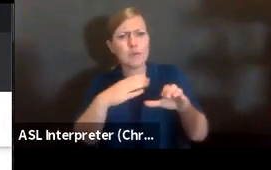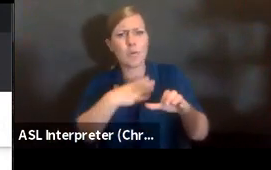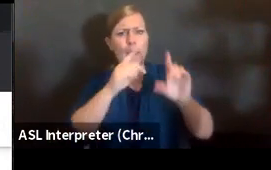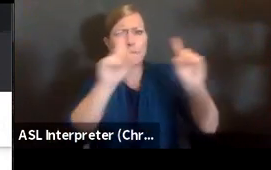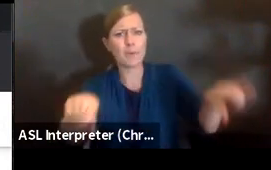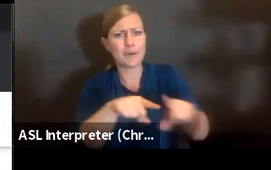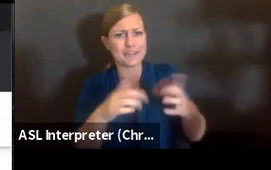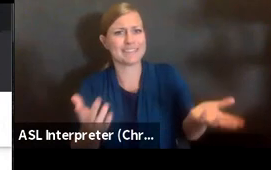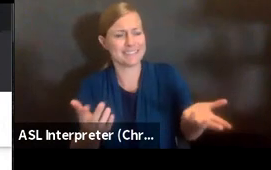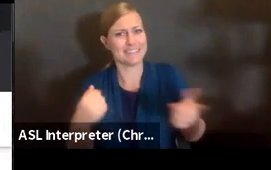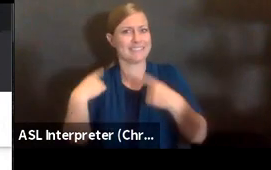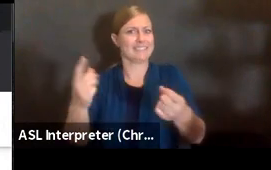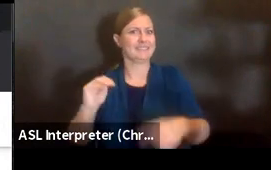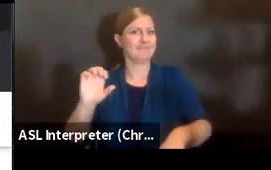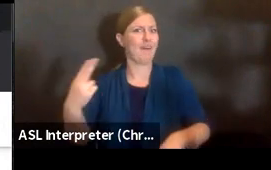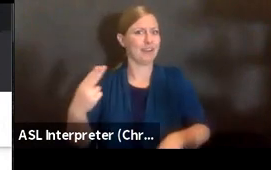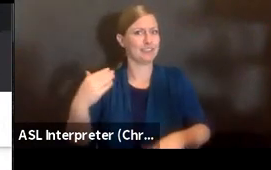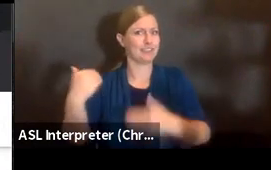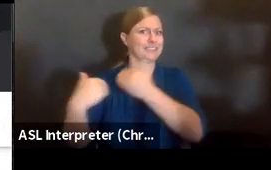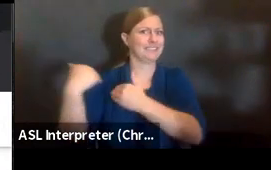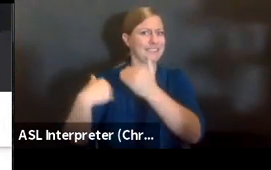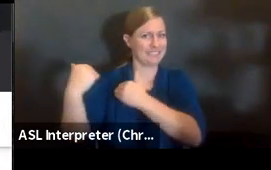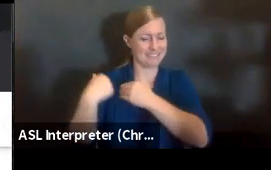Katherine Livick - ESD 112: Since March, I've had that question a lot. This is one of the easy ways to do it.